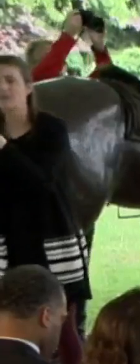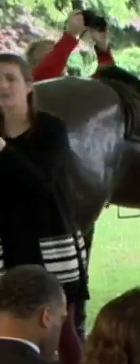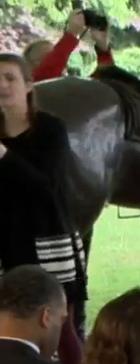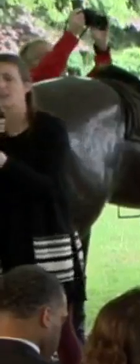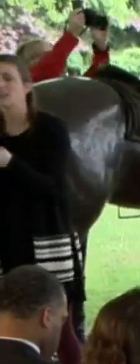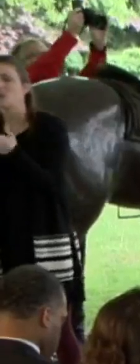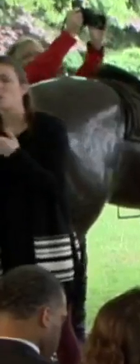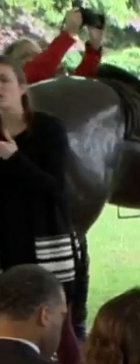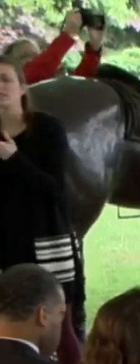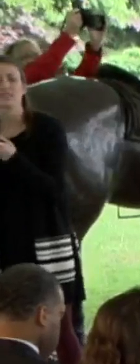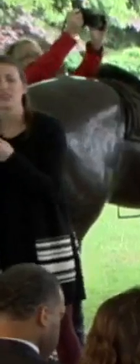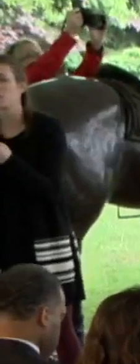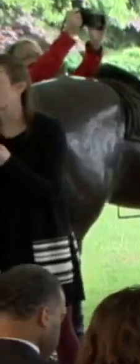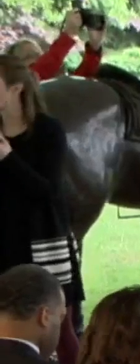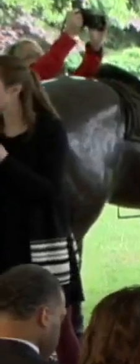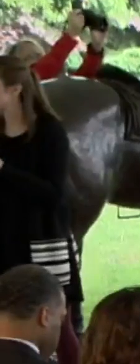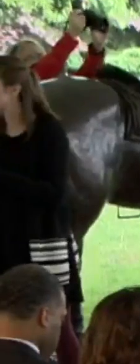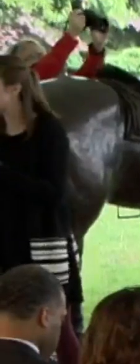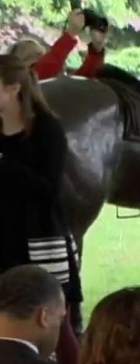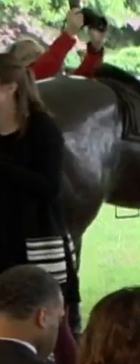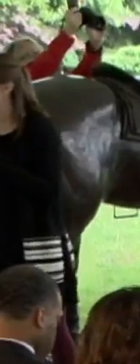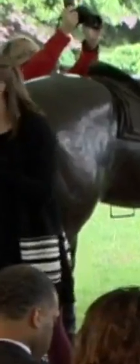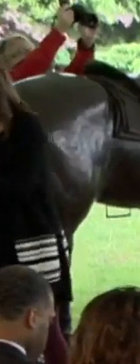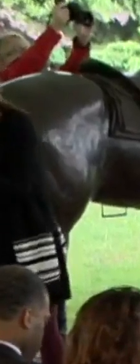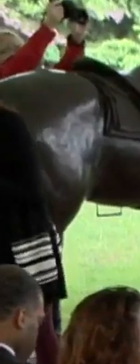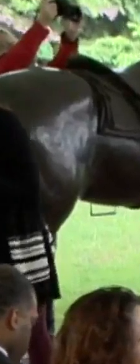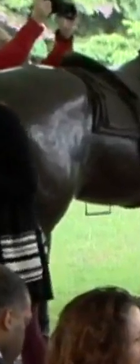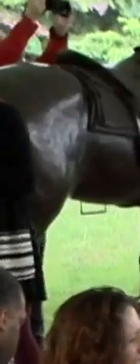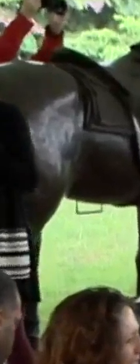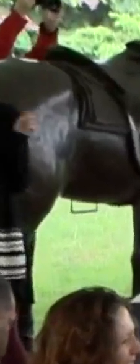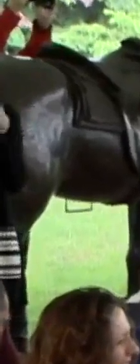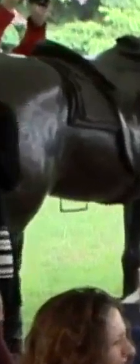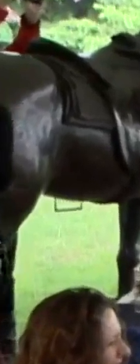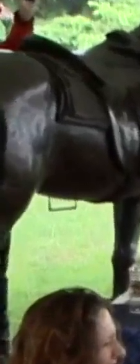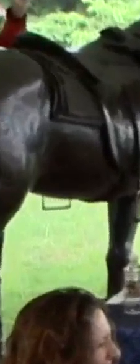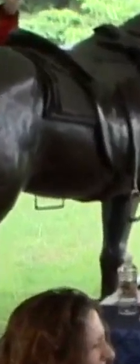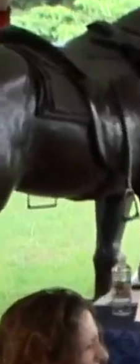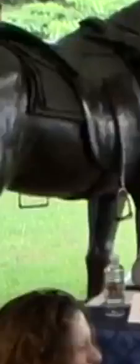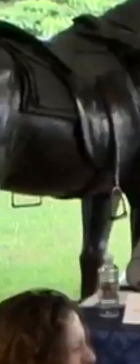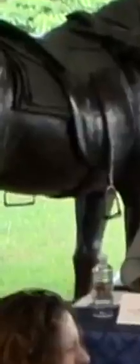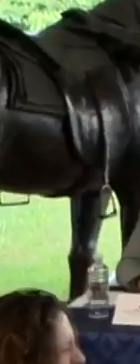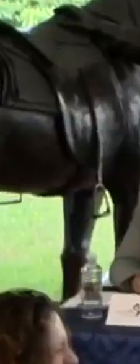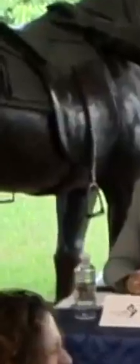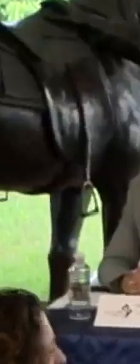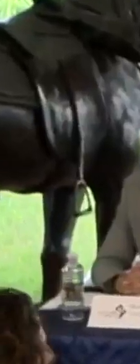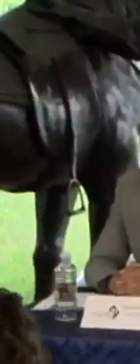GUARD? I JUST HAVE A MILITARY VETERAN QUESTION. IS THAT PART -- IS THAT PART OF